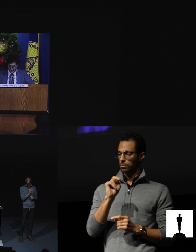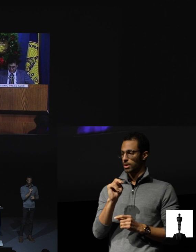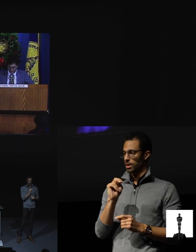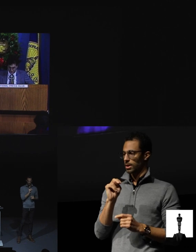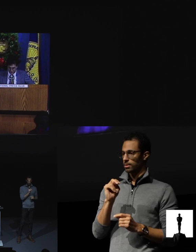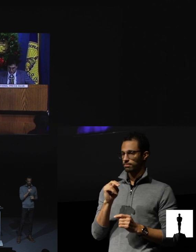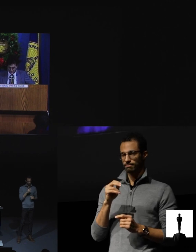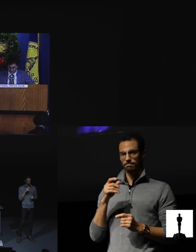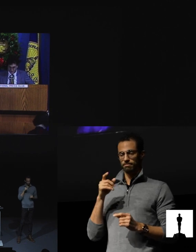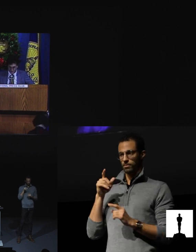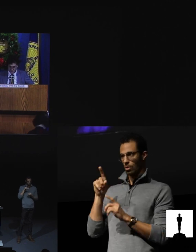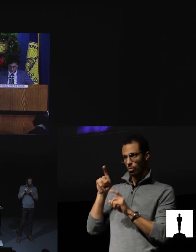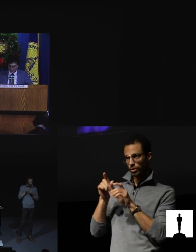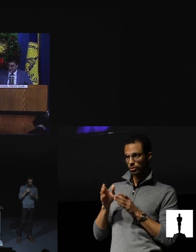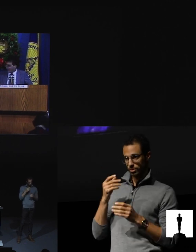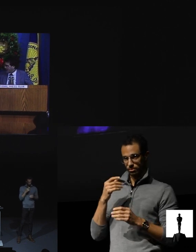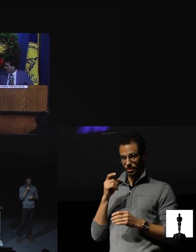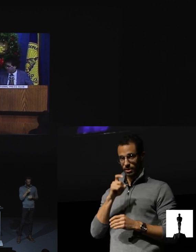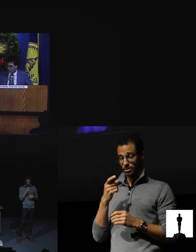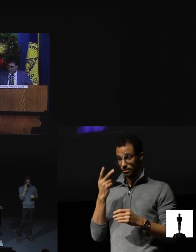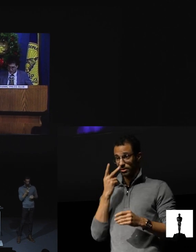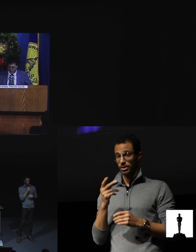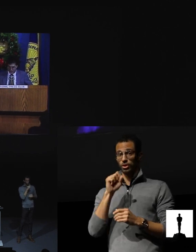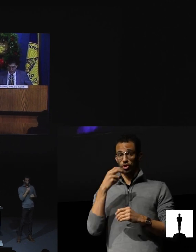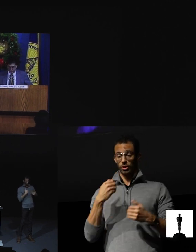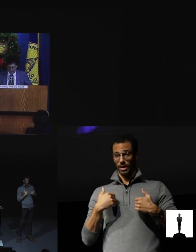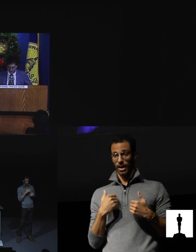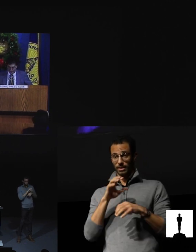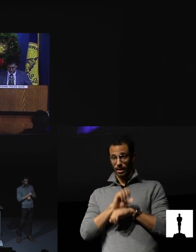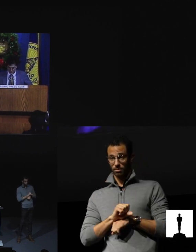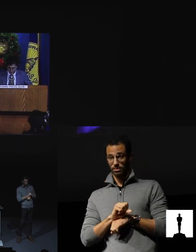HAVE IT? If not, I'll tell you about it after the luncheon. However, they're not interested